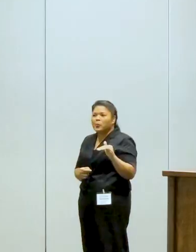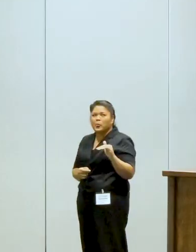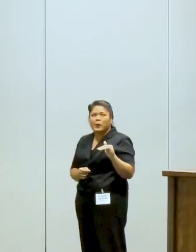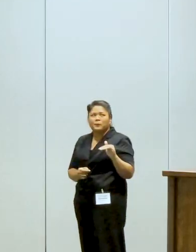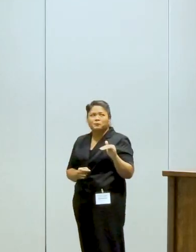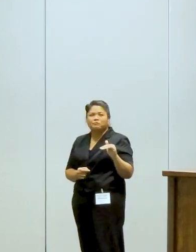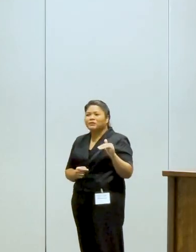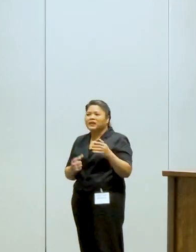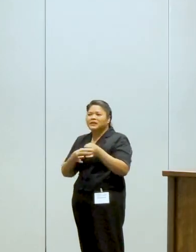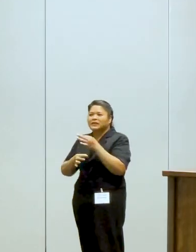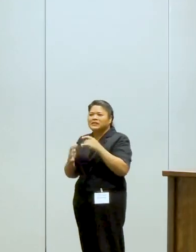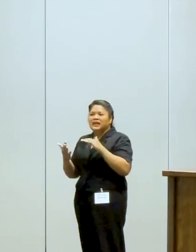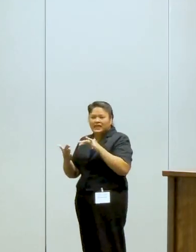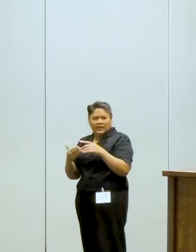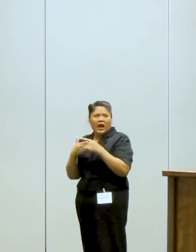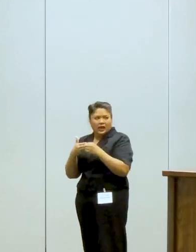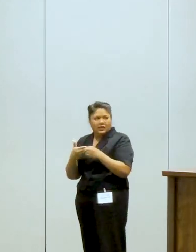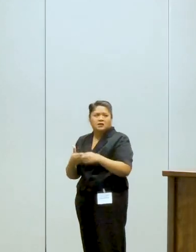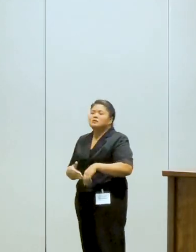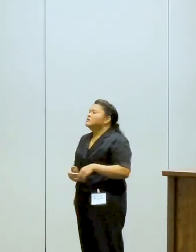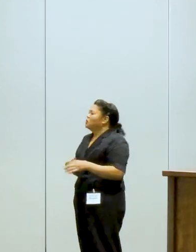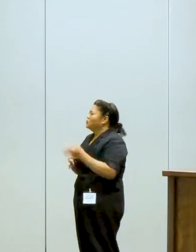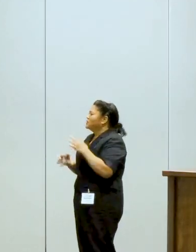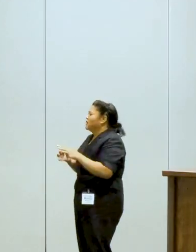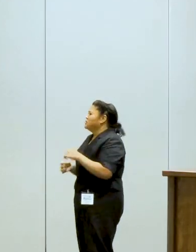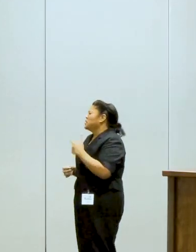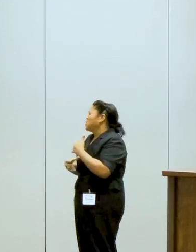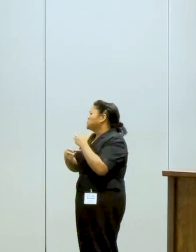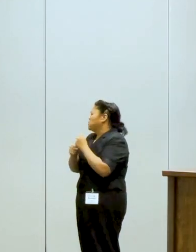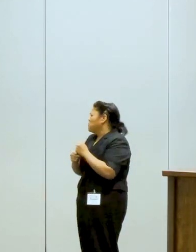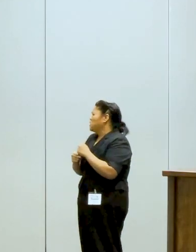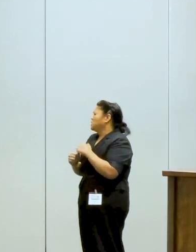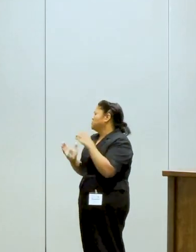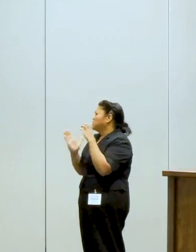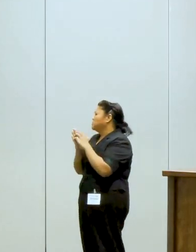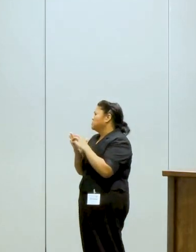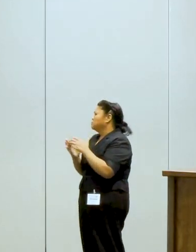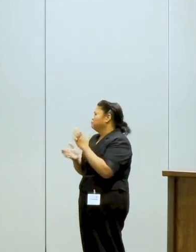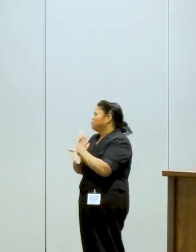page paper on Titanic. You know, what we say is, you know, get